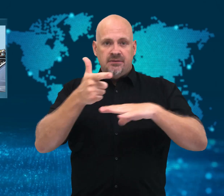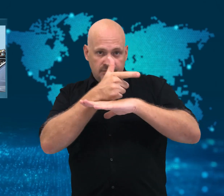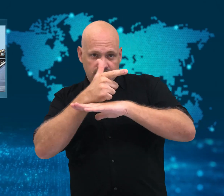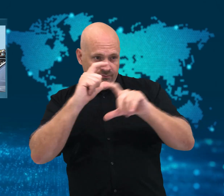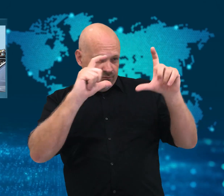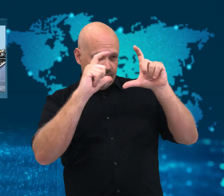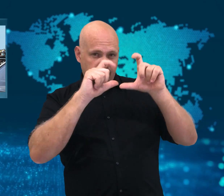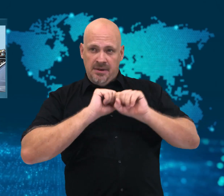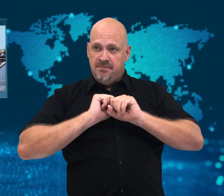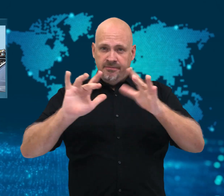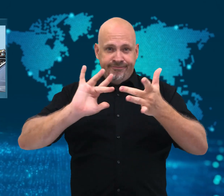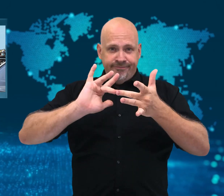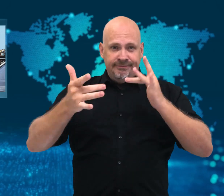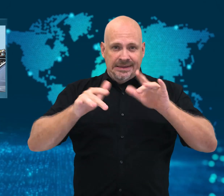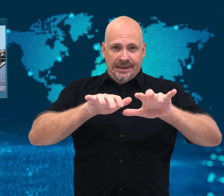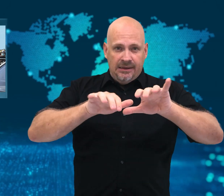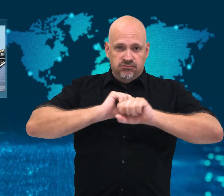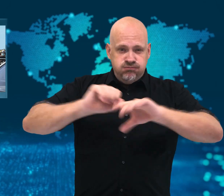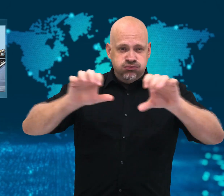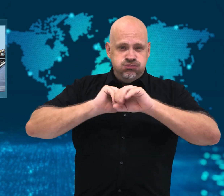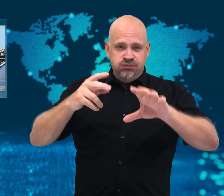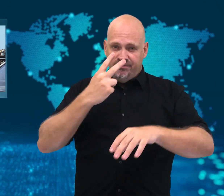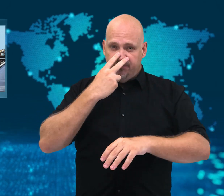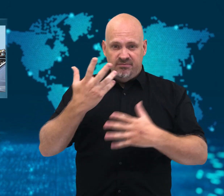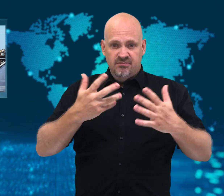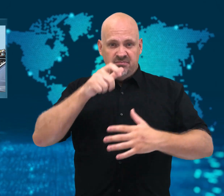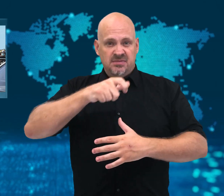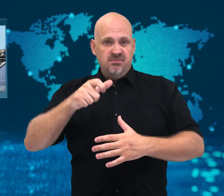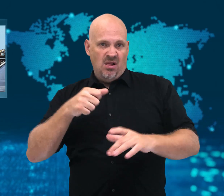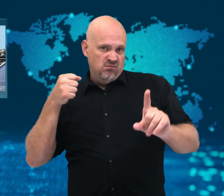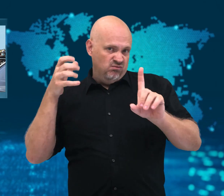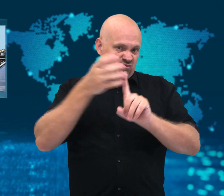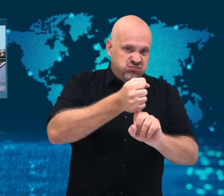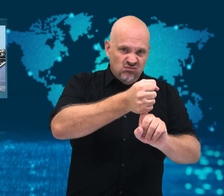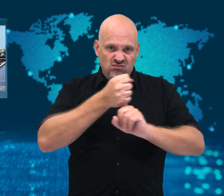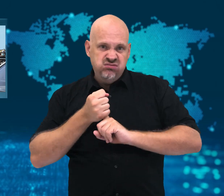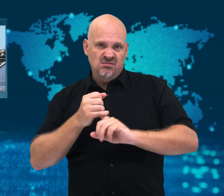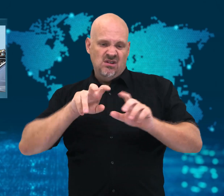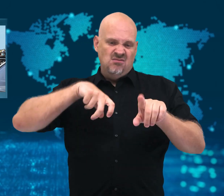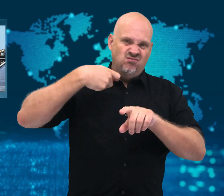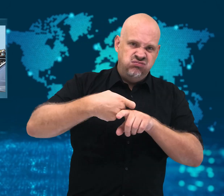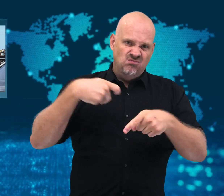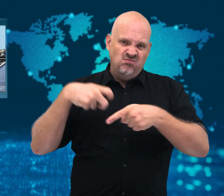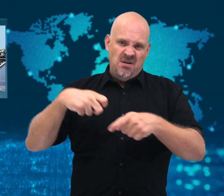beaten, and pepper-sprayed.